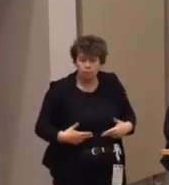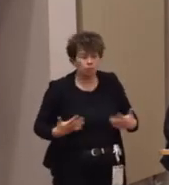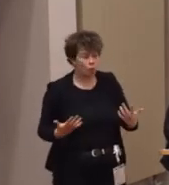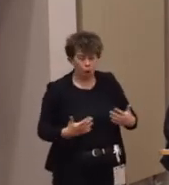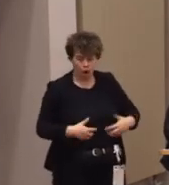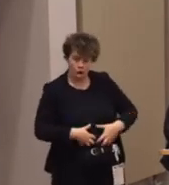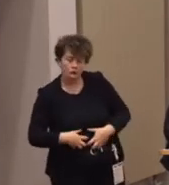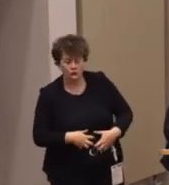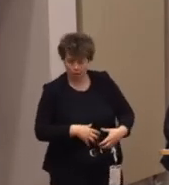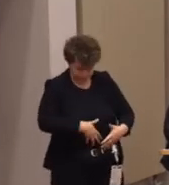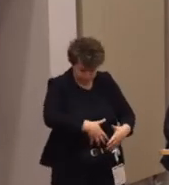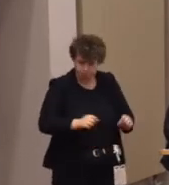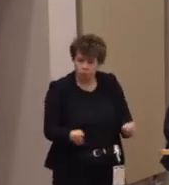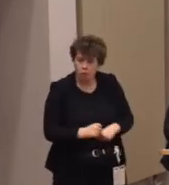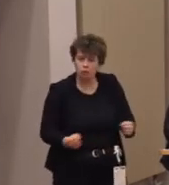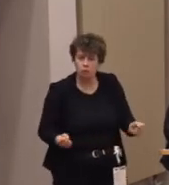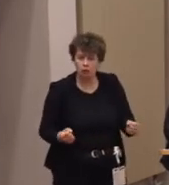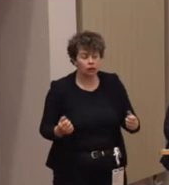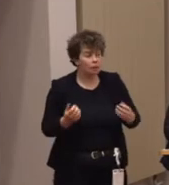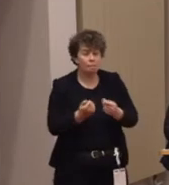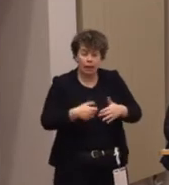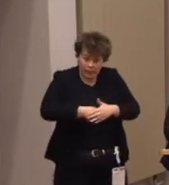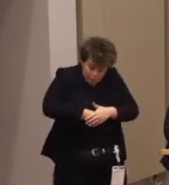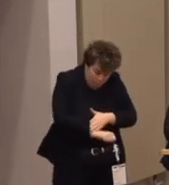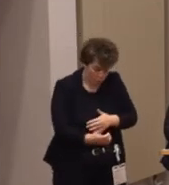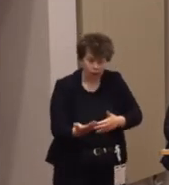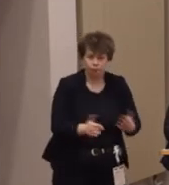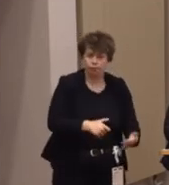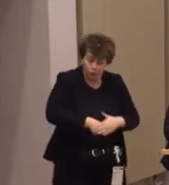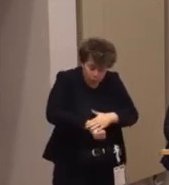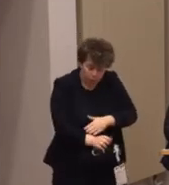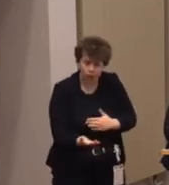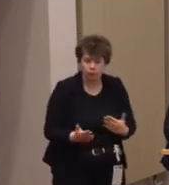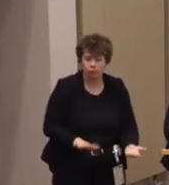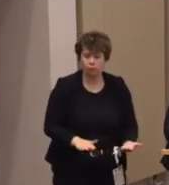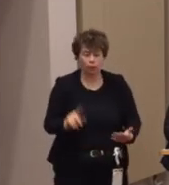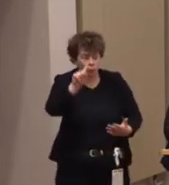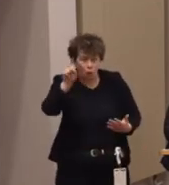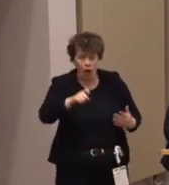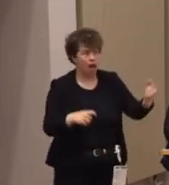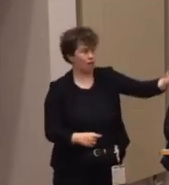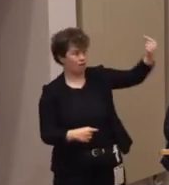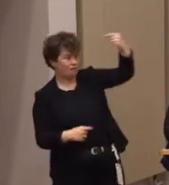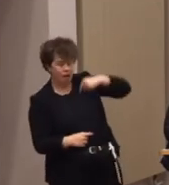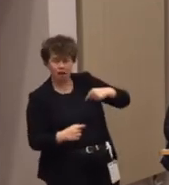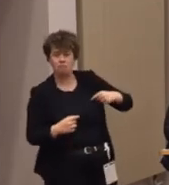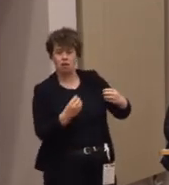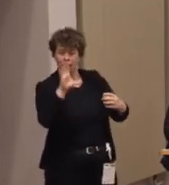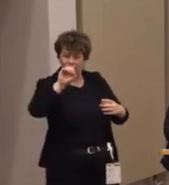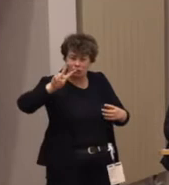mortality rates associated with the environmental contaminations and degradations. But has led